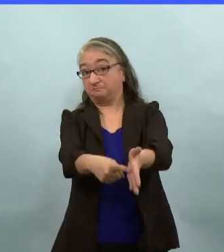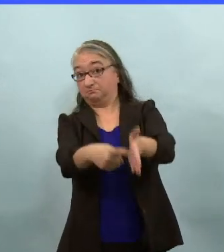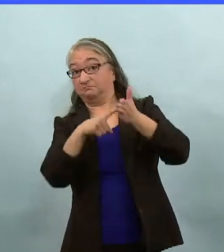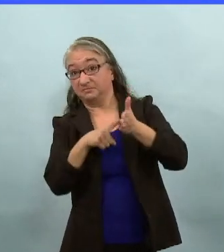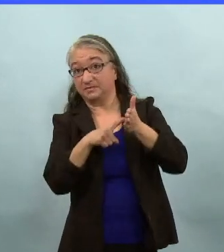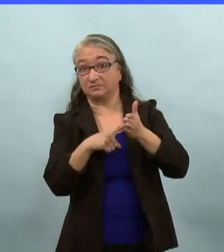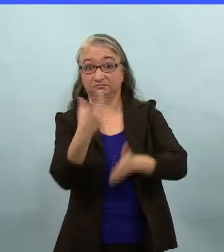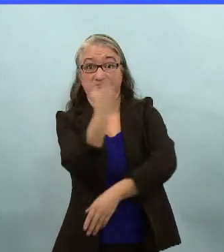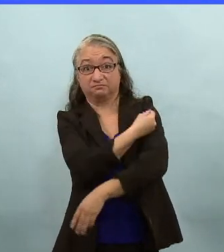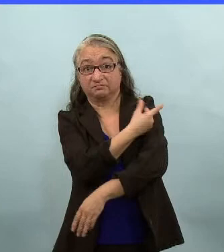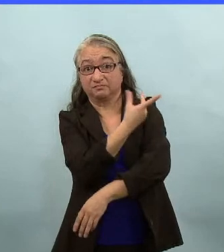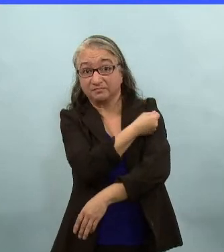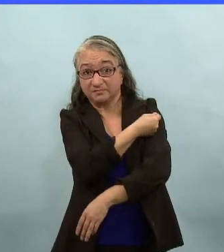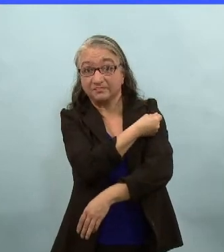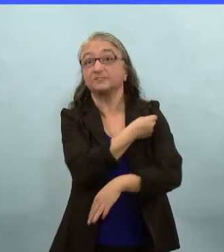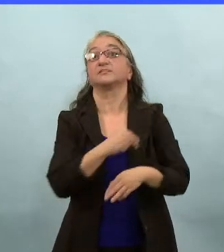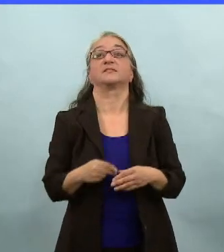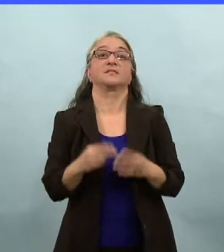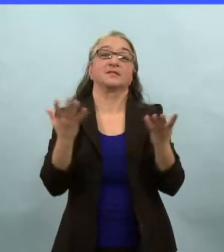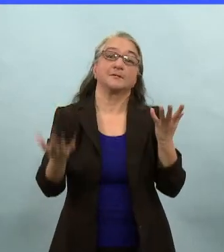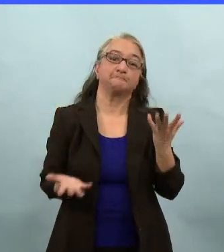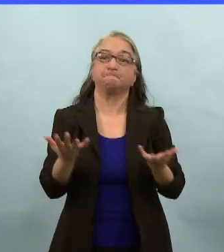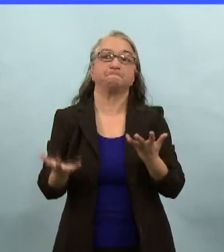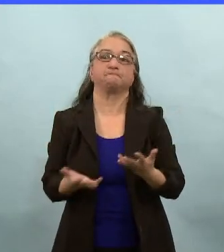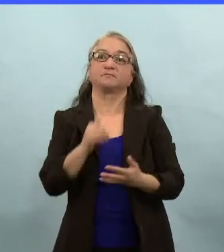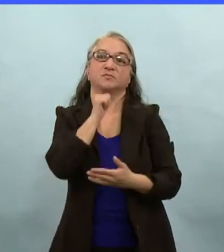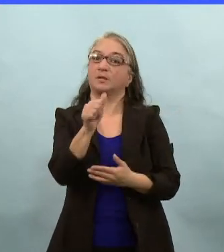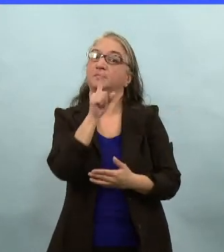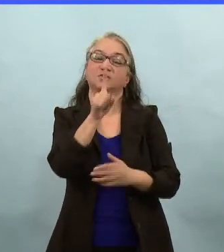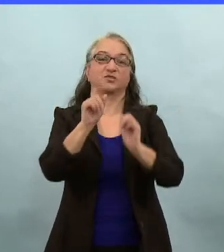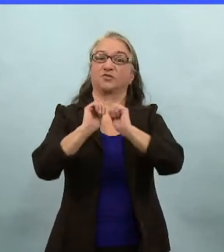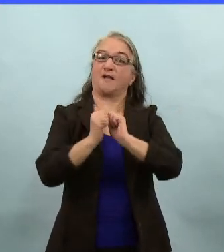would roll that out i think the prime minister himself sees what the challenges are around